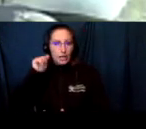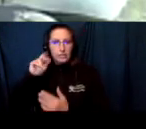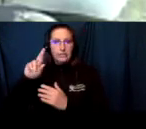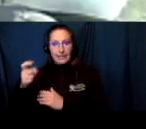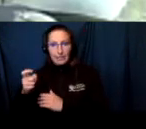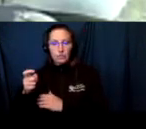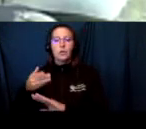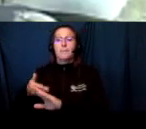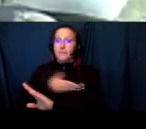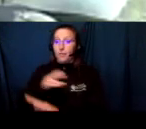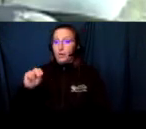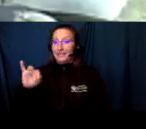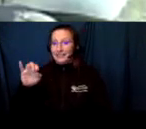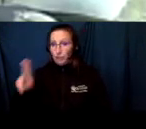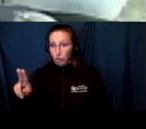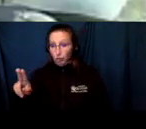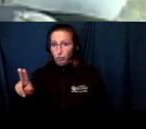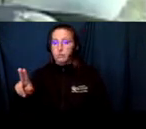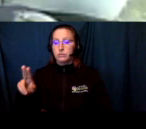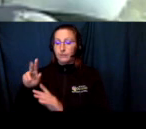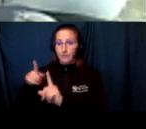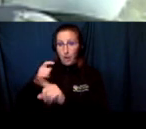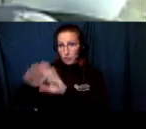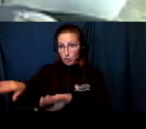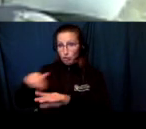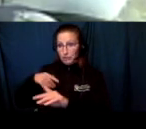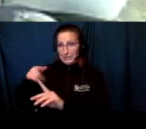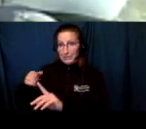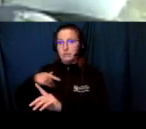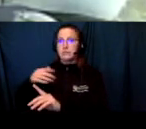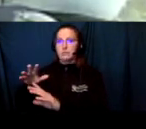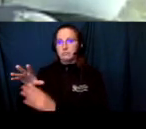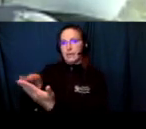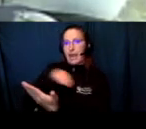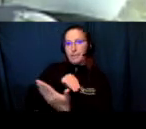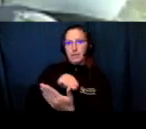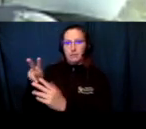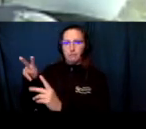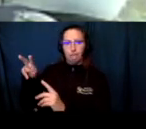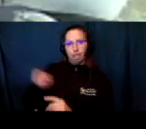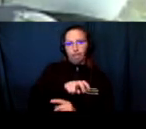discharge in other areas of the state. So we're really excited about that. So we just obtained